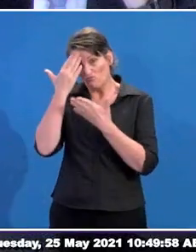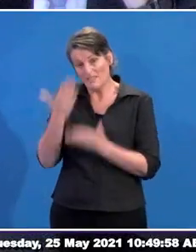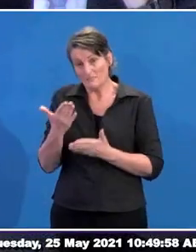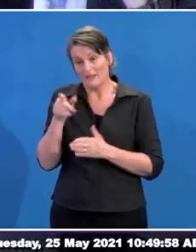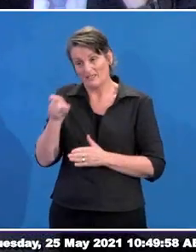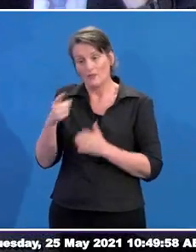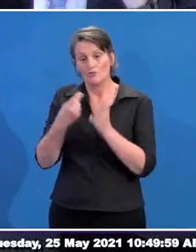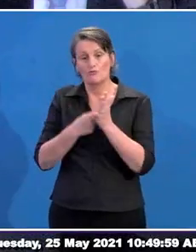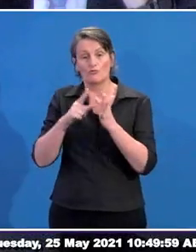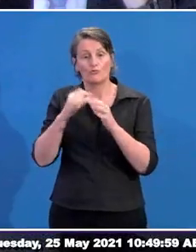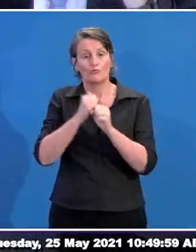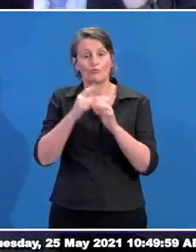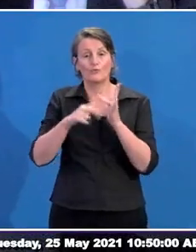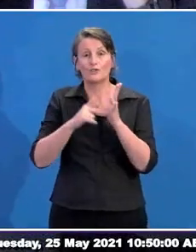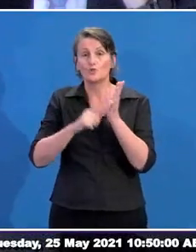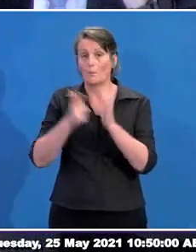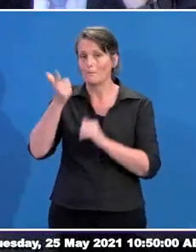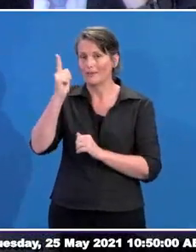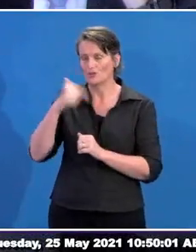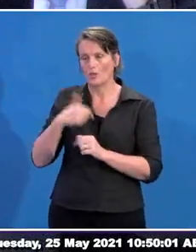I think out of anyone in Sunnyfield, she's probably the best.